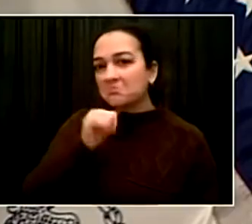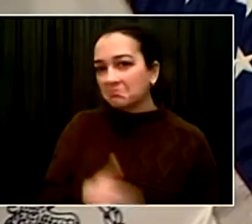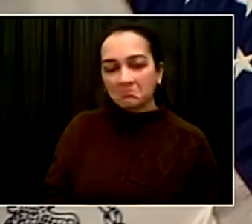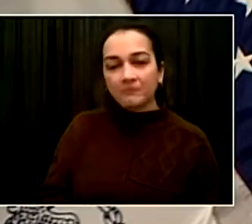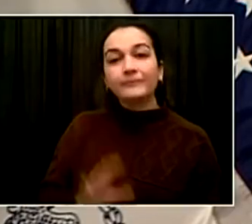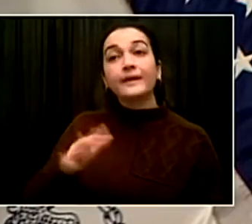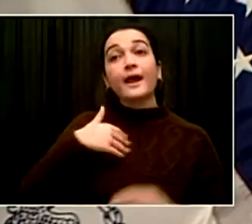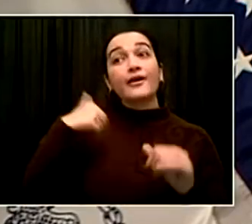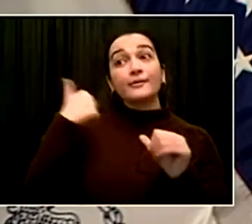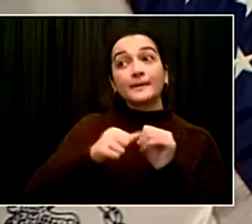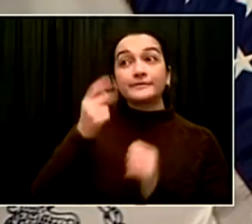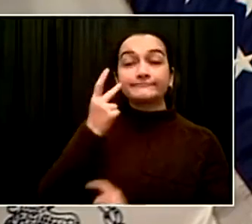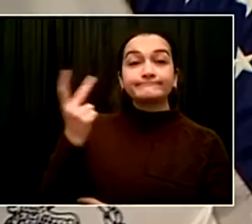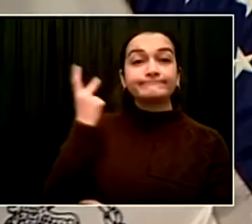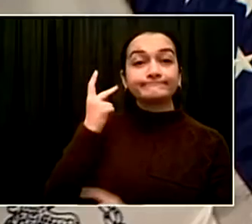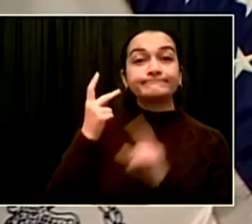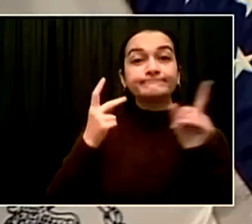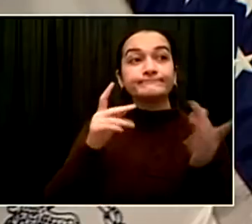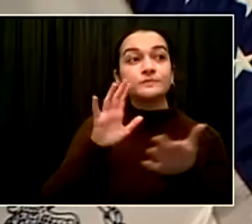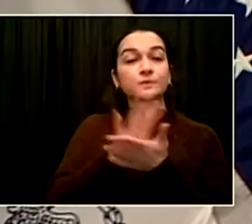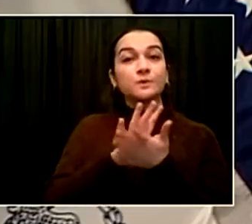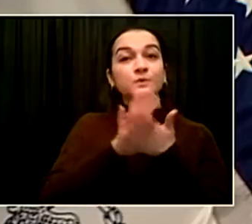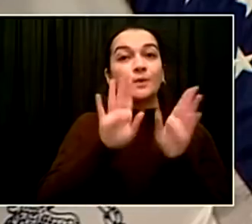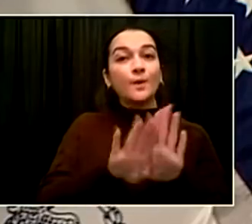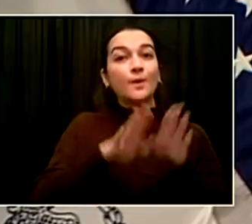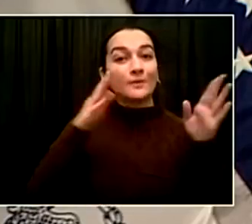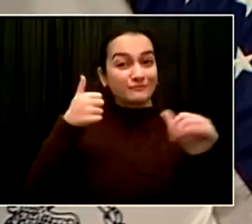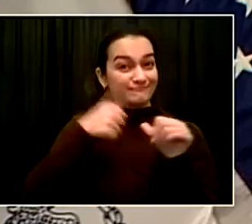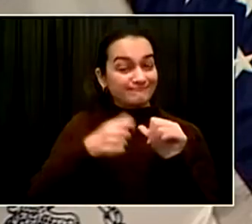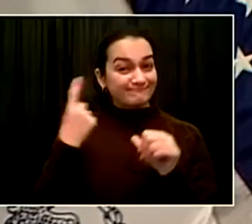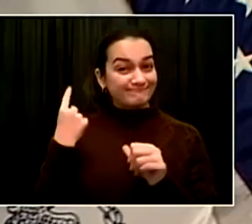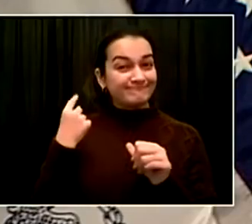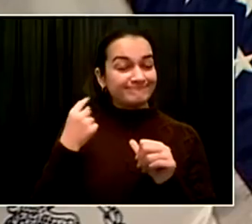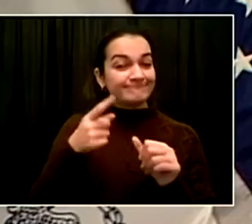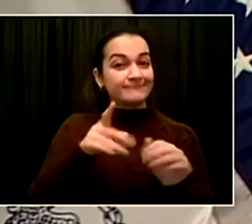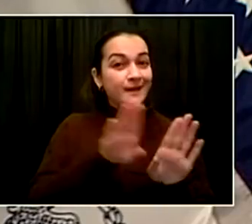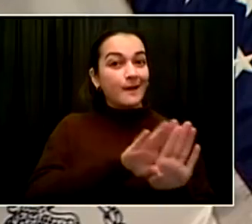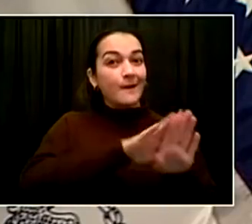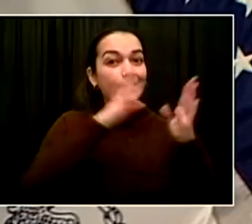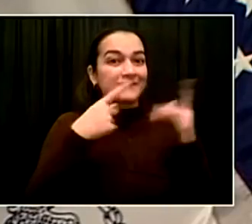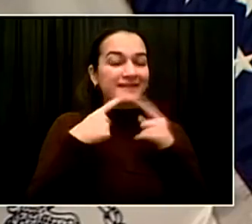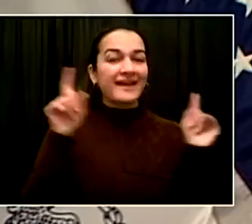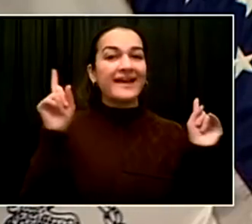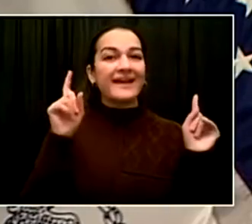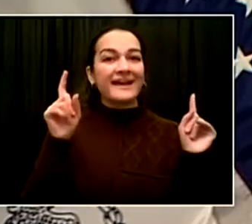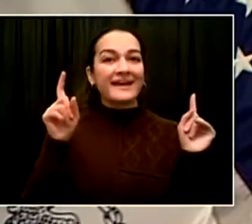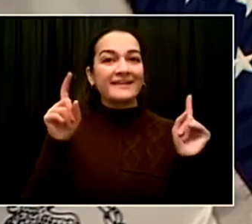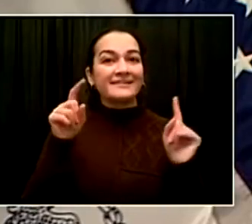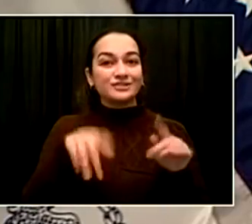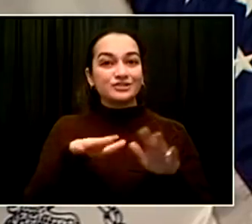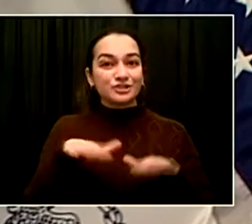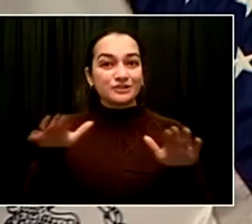IT IS VERY IMPORTANT, OBVIOUSLY, FOR EVERYTHING A CHILD NEEDS. WE'VE GOT TO REMEMBER, WE WENT THROUGH THIS SO MANY TIMES WHEN WE BROUGHT BACK SCHOOL LAST